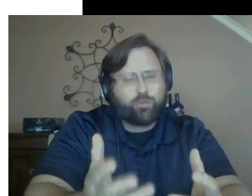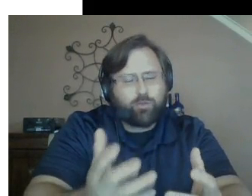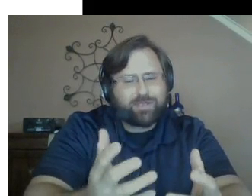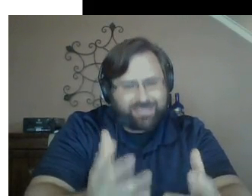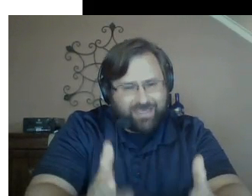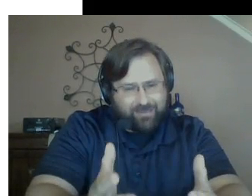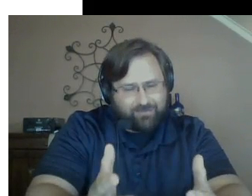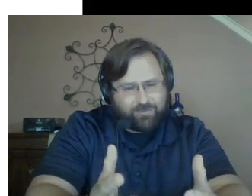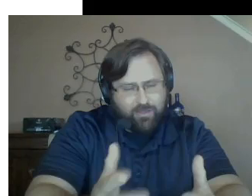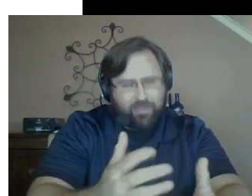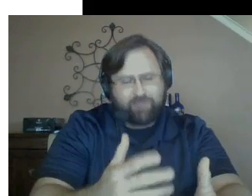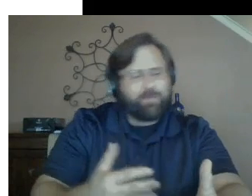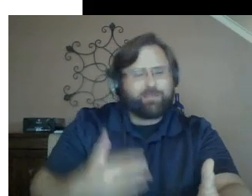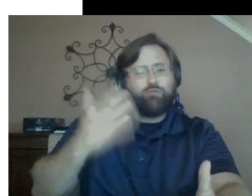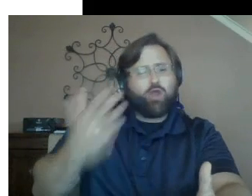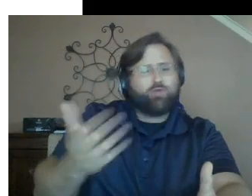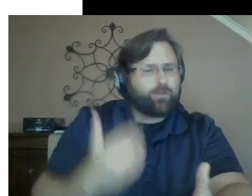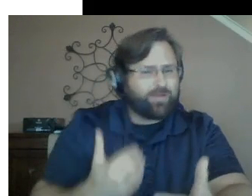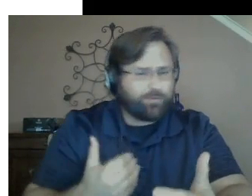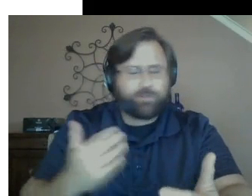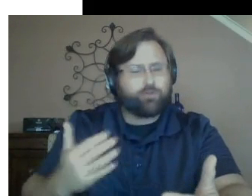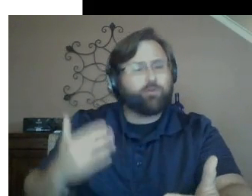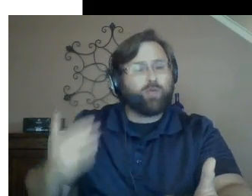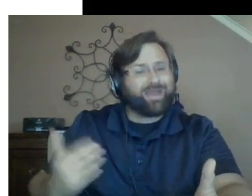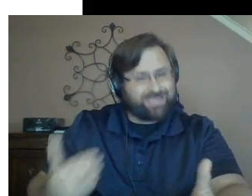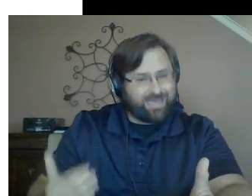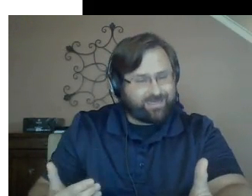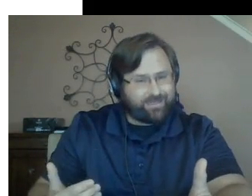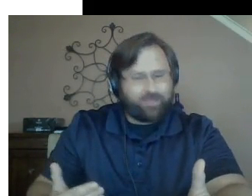you're wanting to give if maybe you know that i read the book but you don't know when I did it